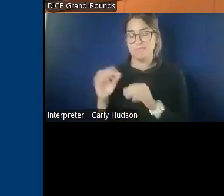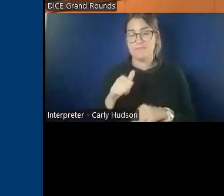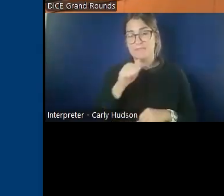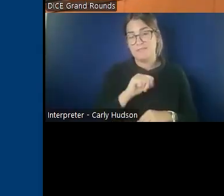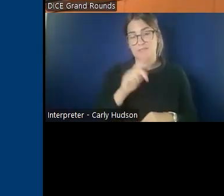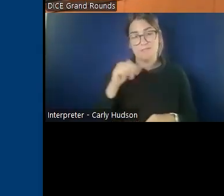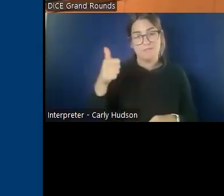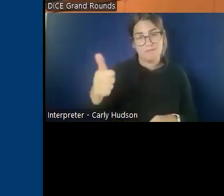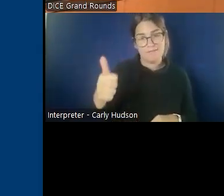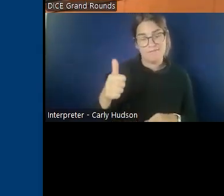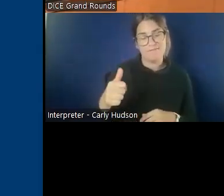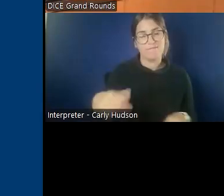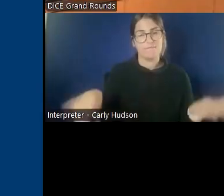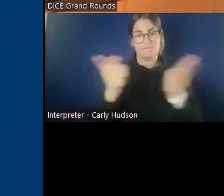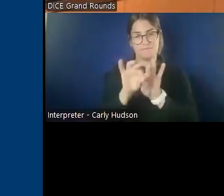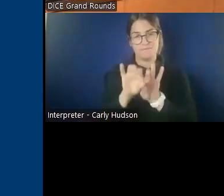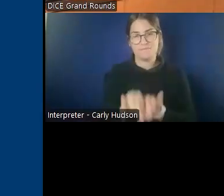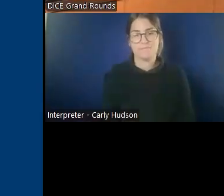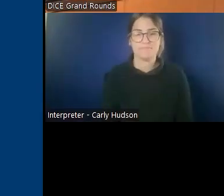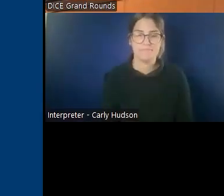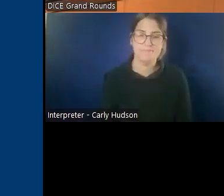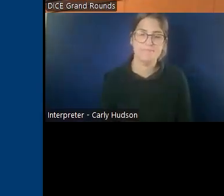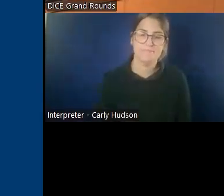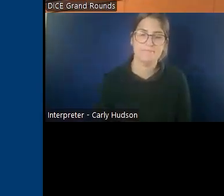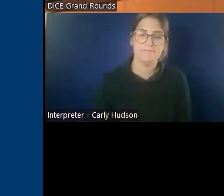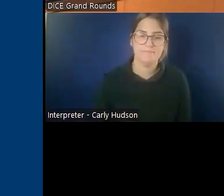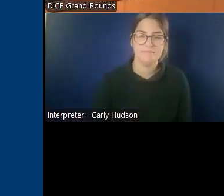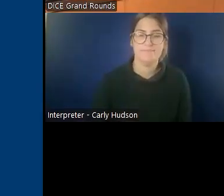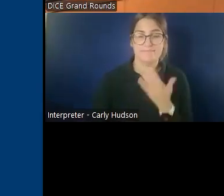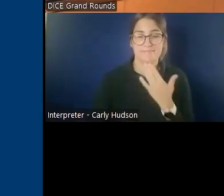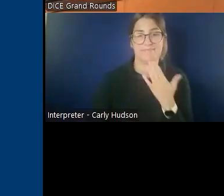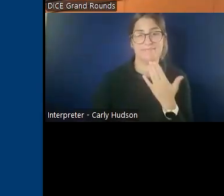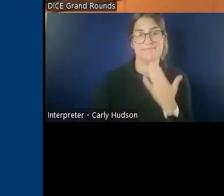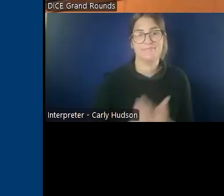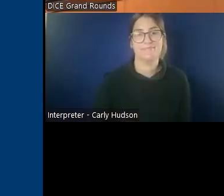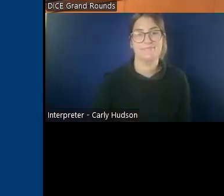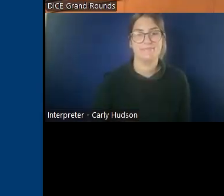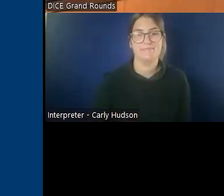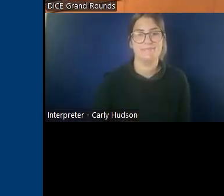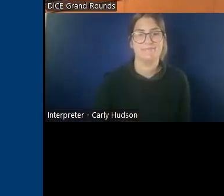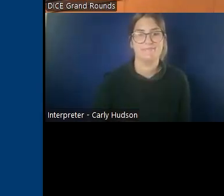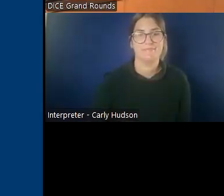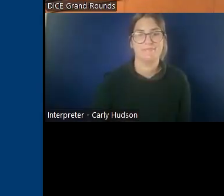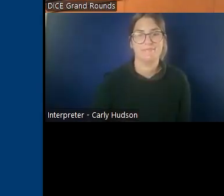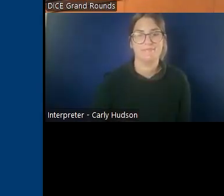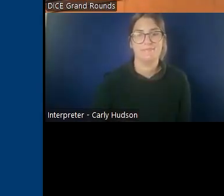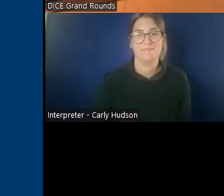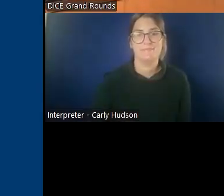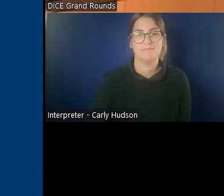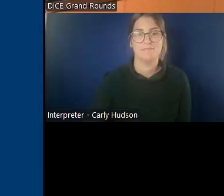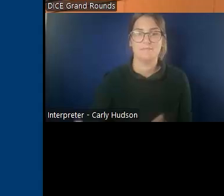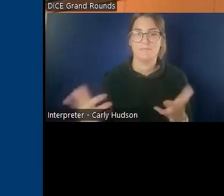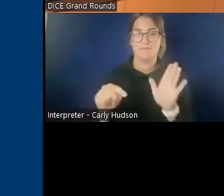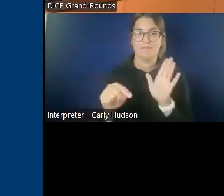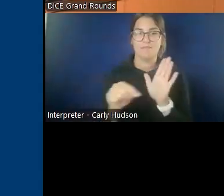is vital thank you um what negative feedback have you received if any in starting this